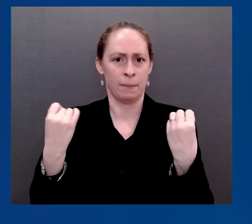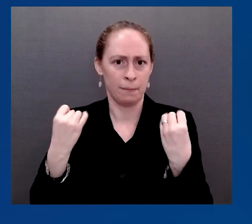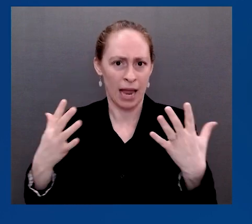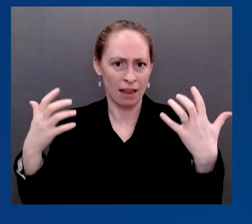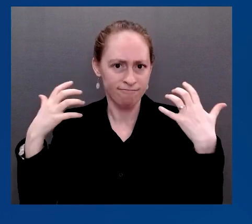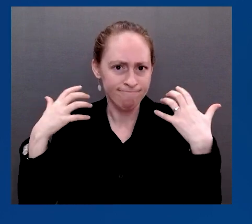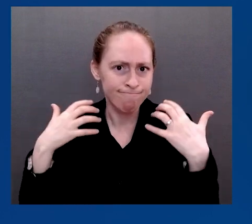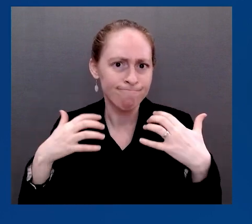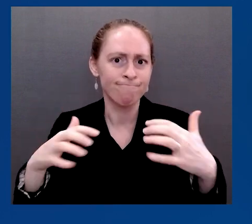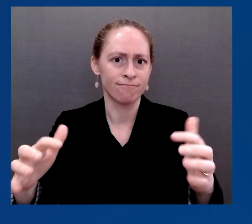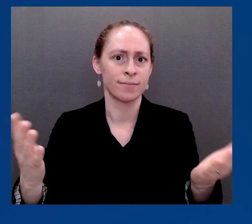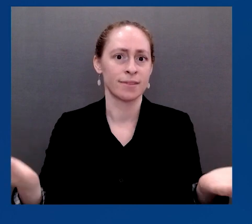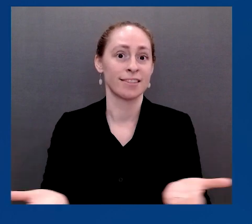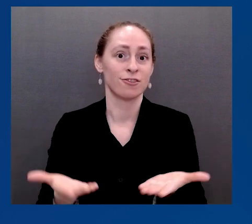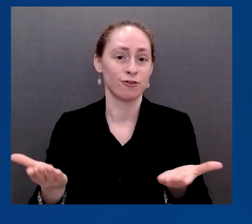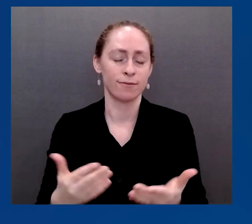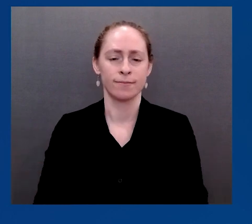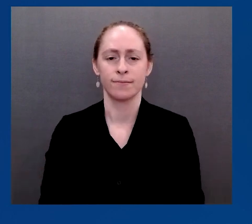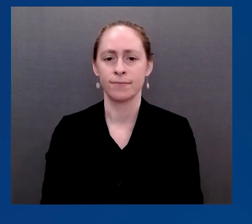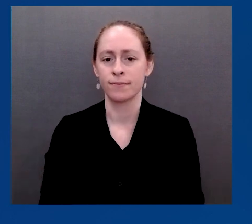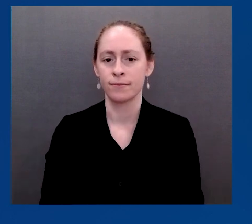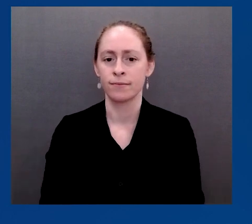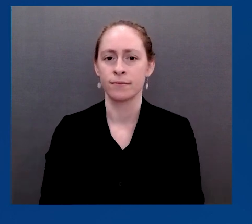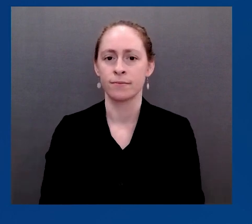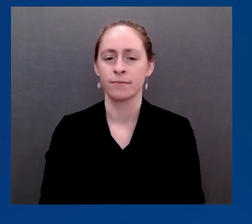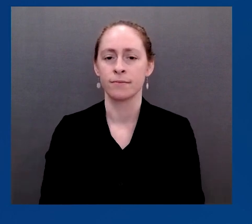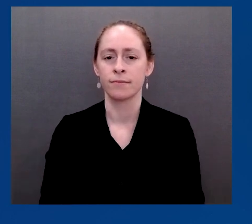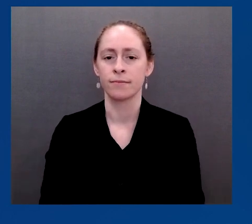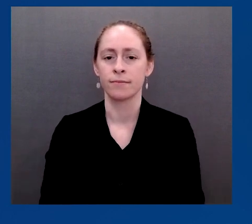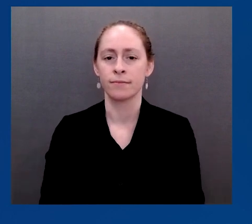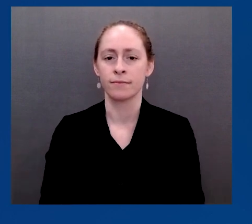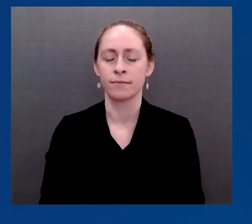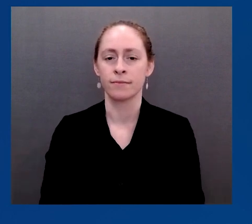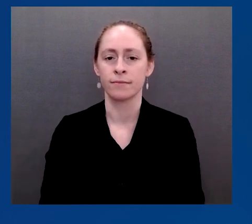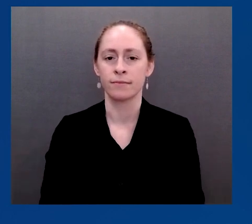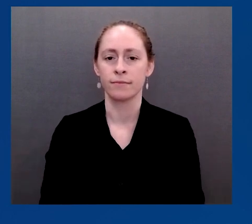of how our vaccines are working in the real world among diverse populations,